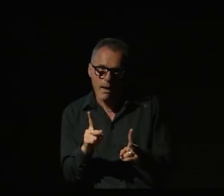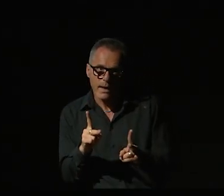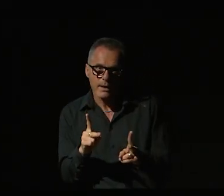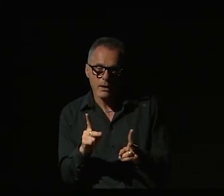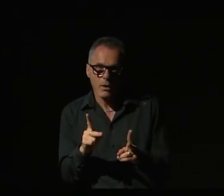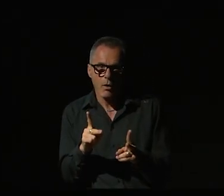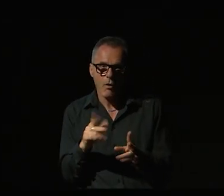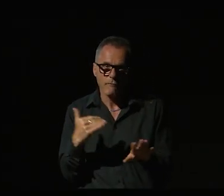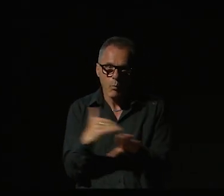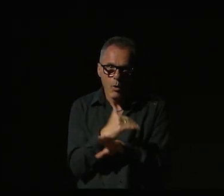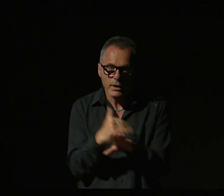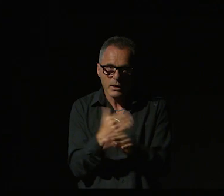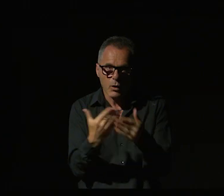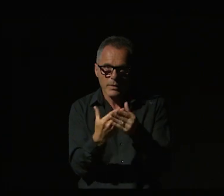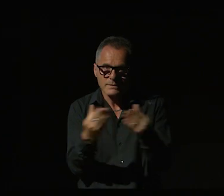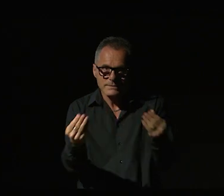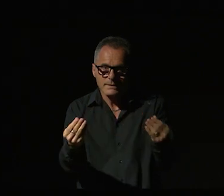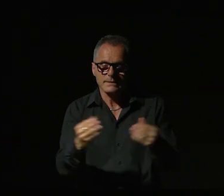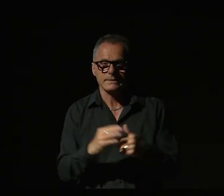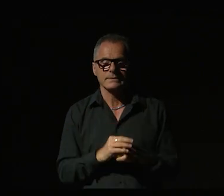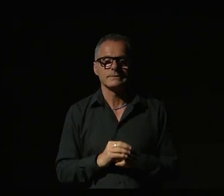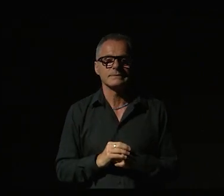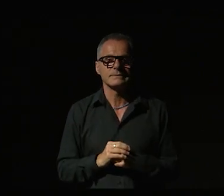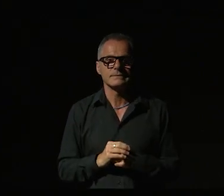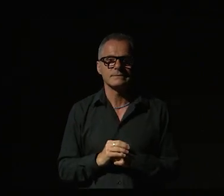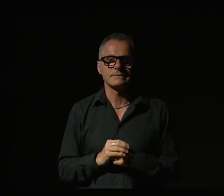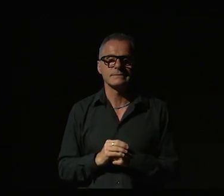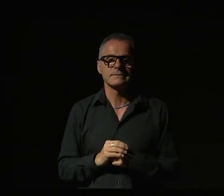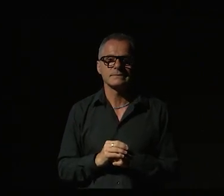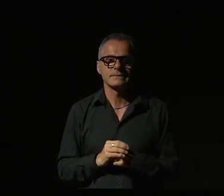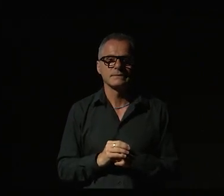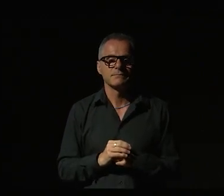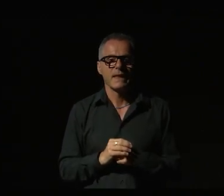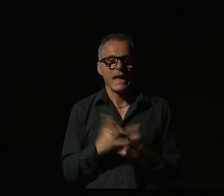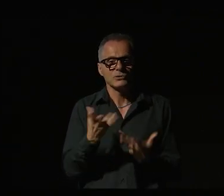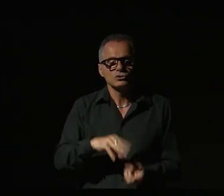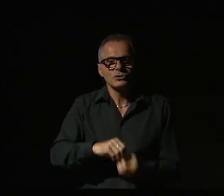the antiquarian interest and shaping this body.